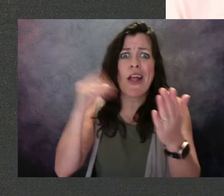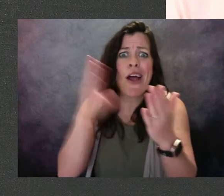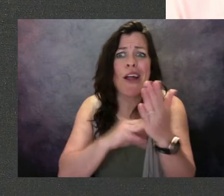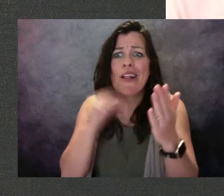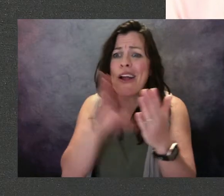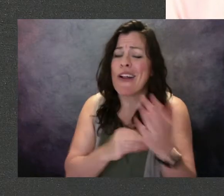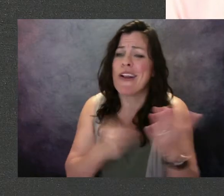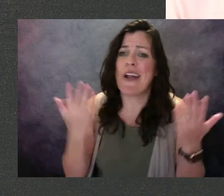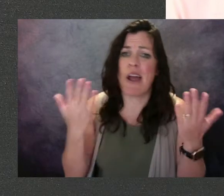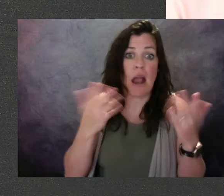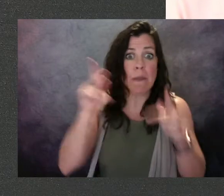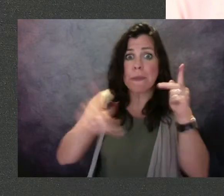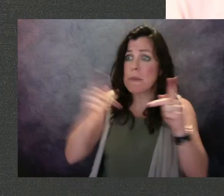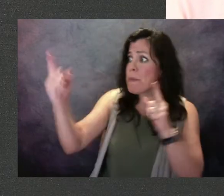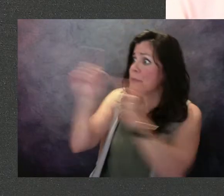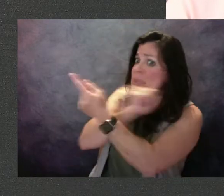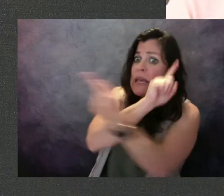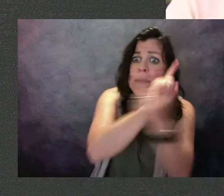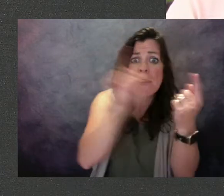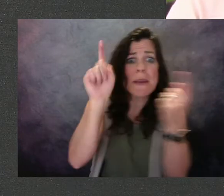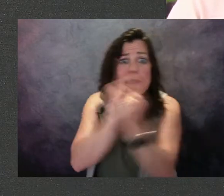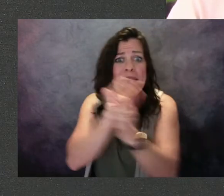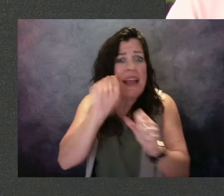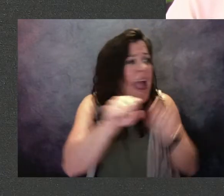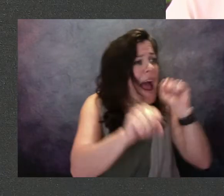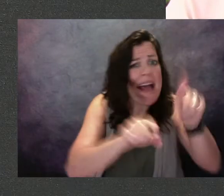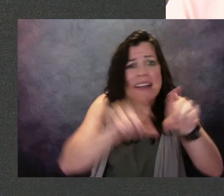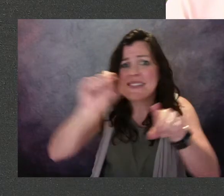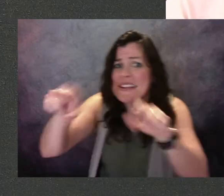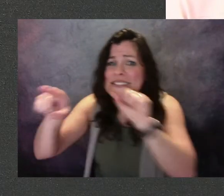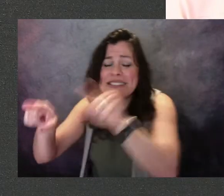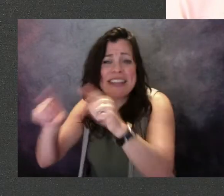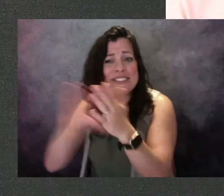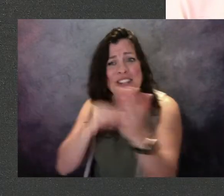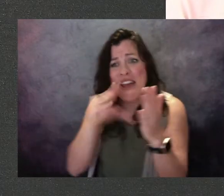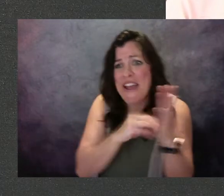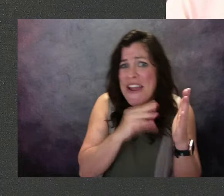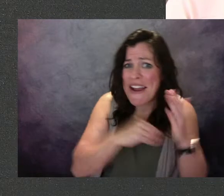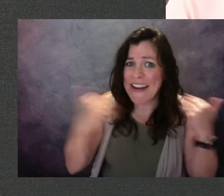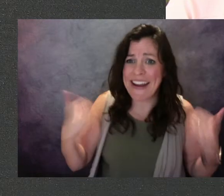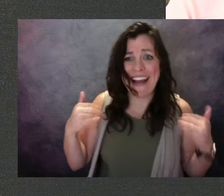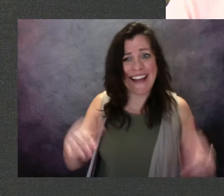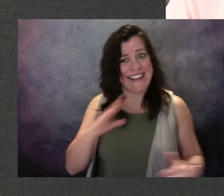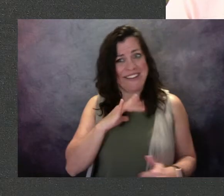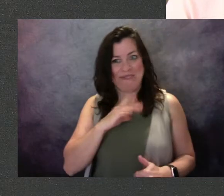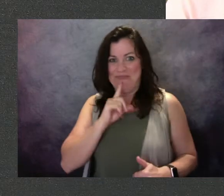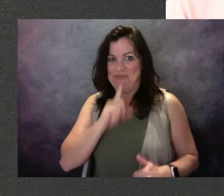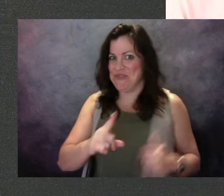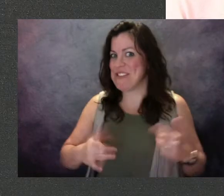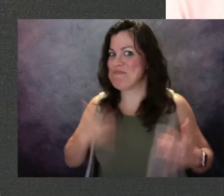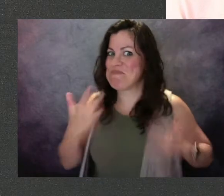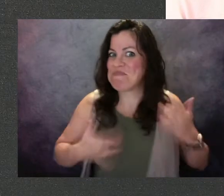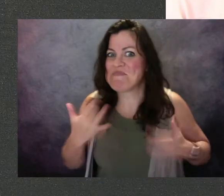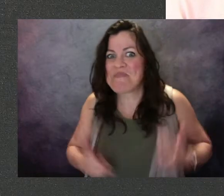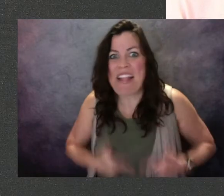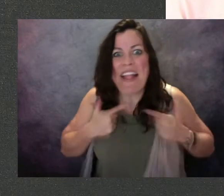out there in the world if you just ask, right? That's right. Ask and learn. That's right. That's what makes life exciting. Yup.